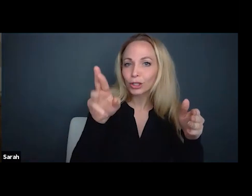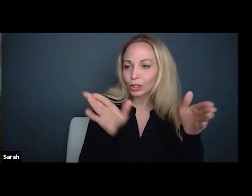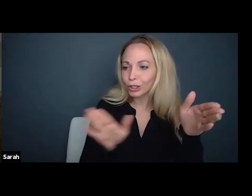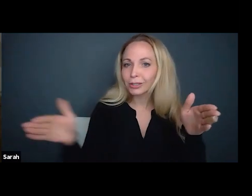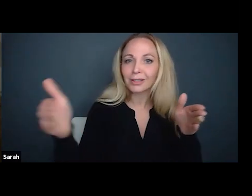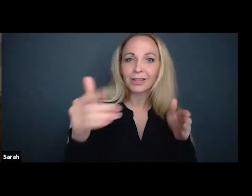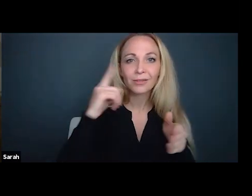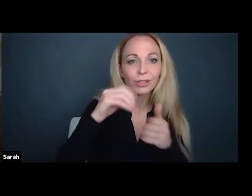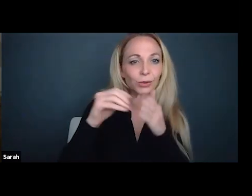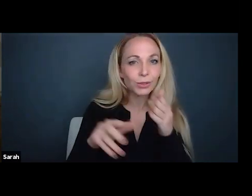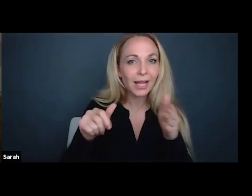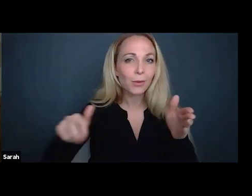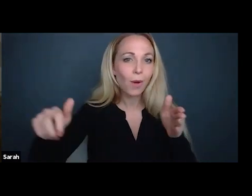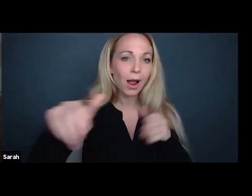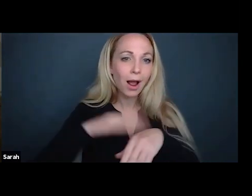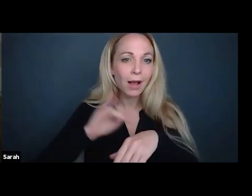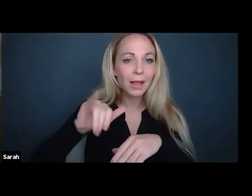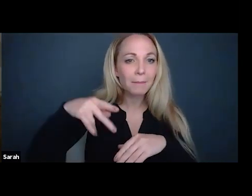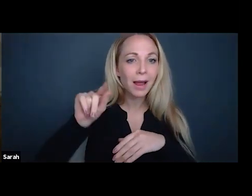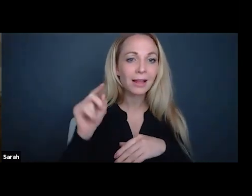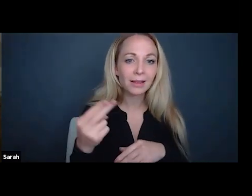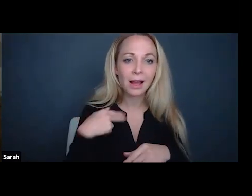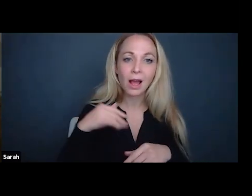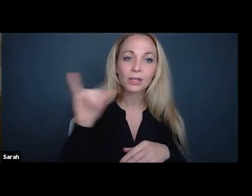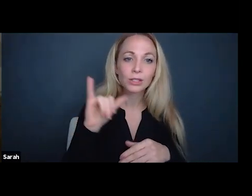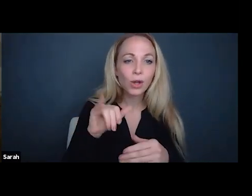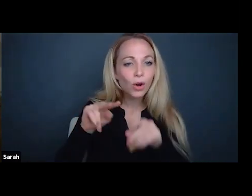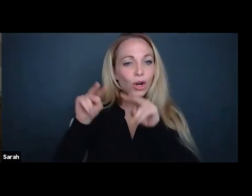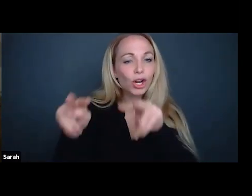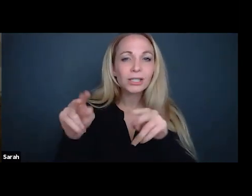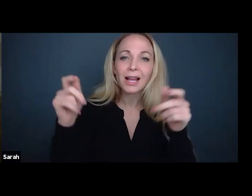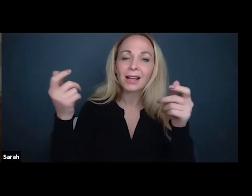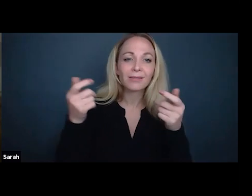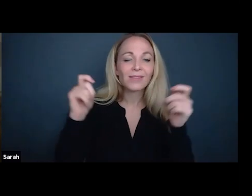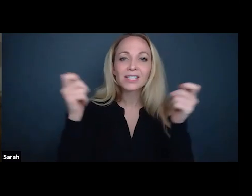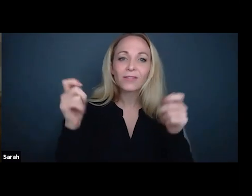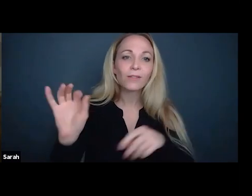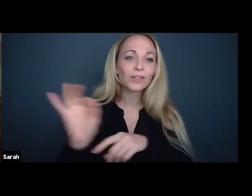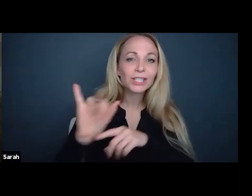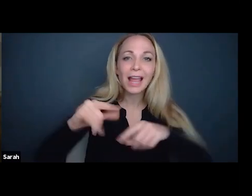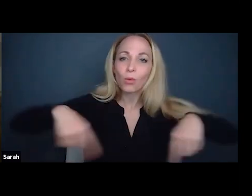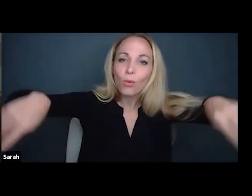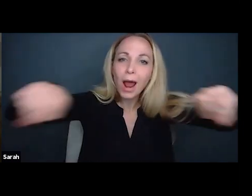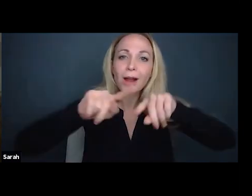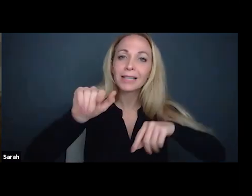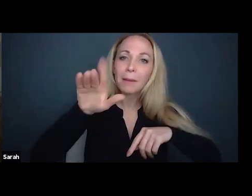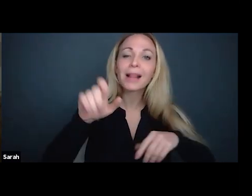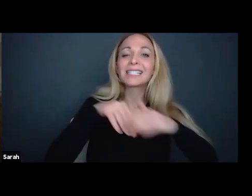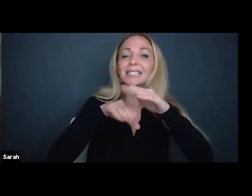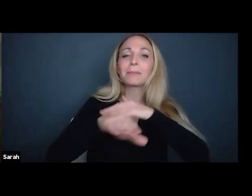I also took a close look at flexible furnishings, such as loose, round tables, chairs, and umbrellas,